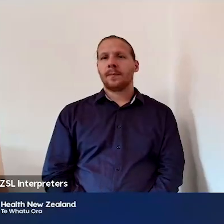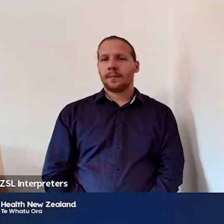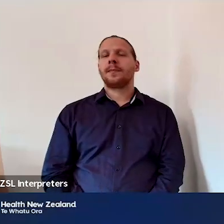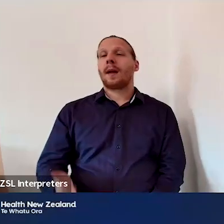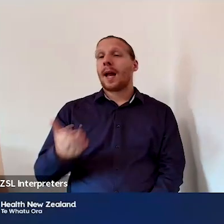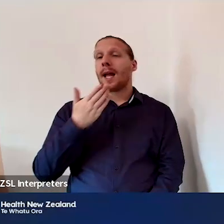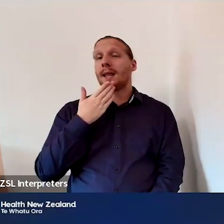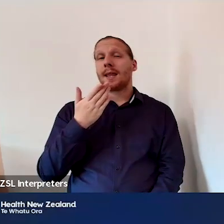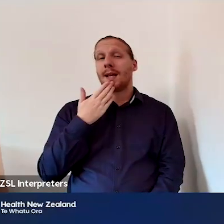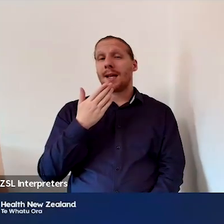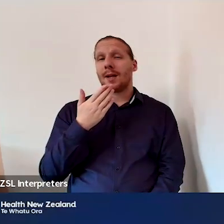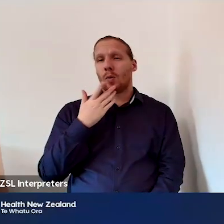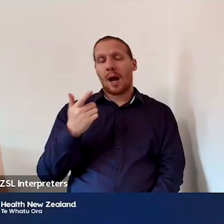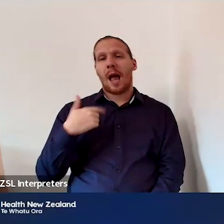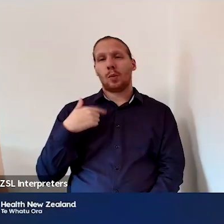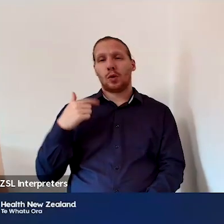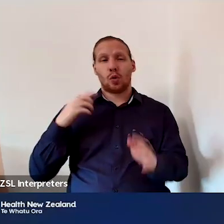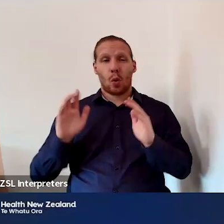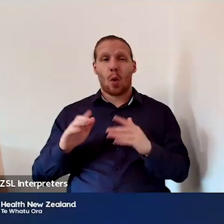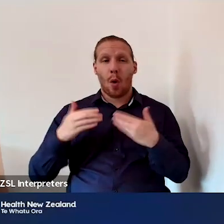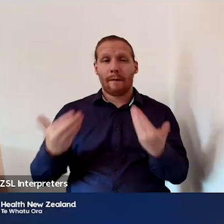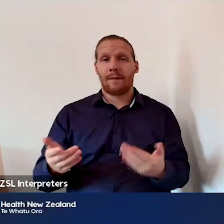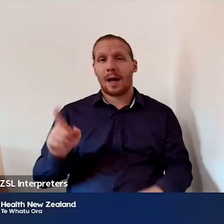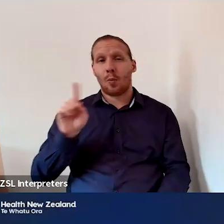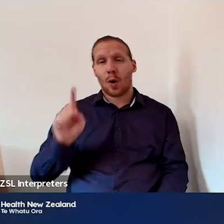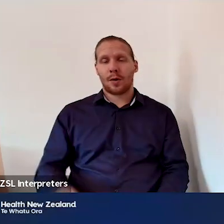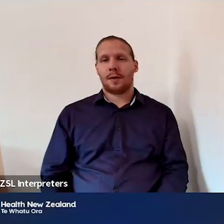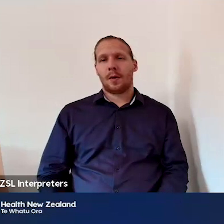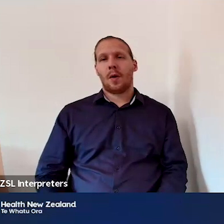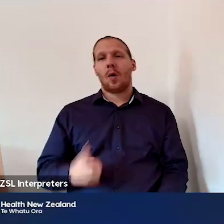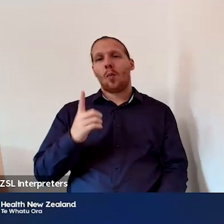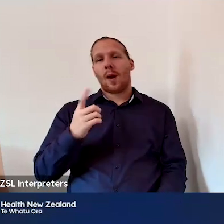because what I was going to offer is that one of the I suppose, the limitations of growing up in New Zealand